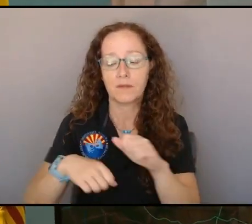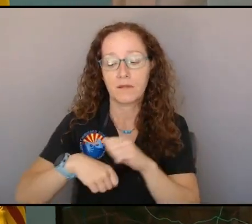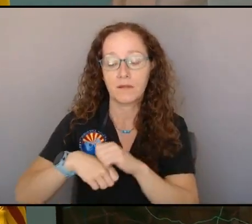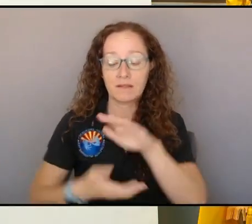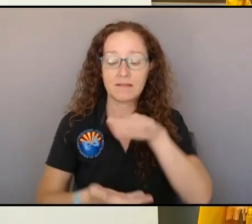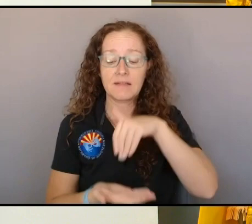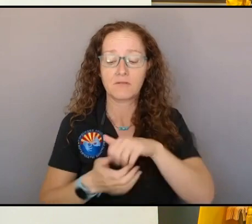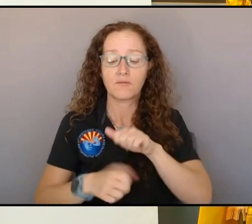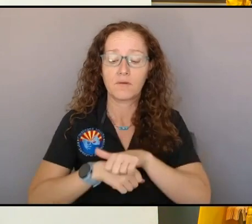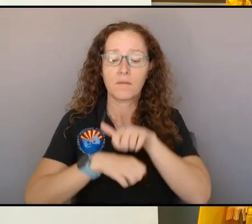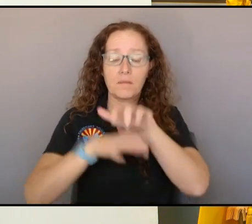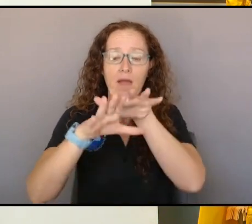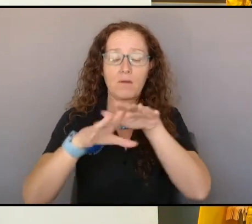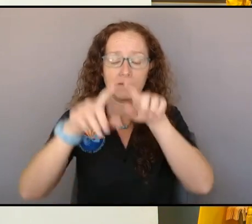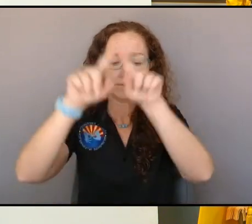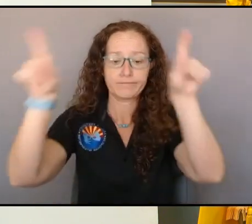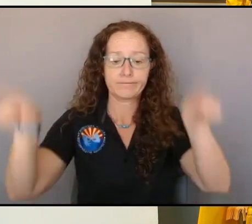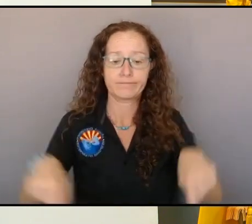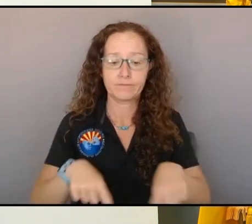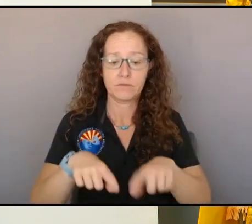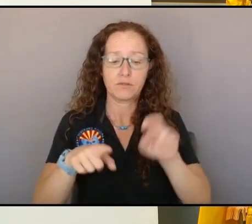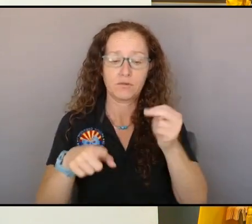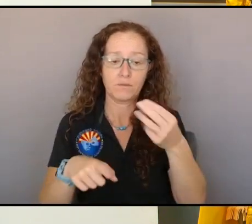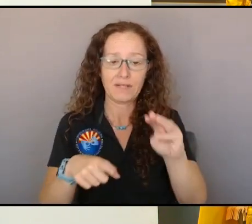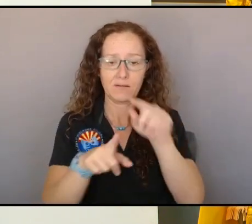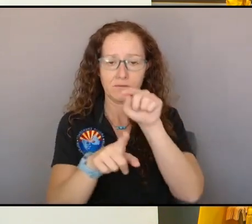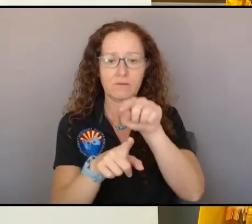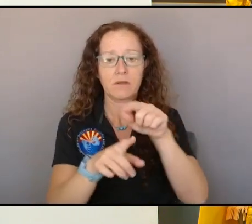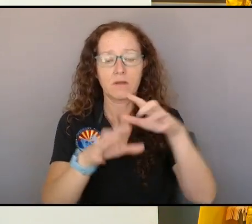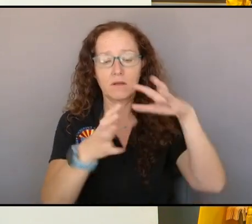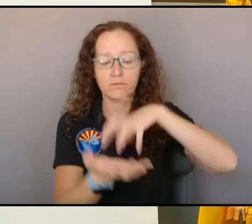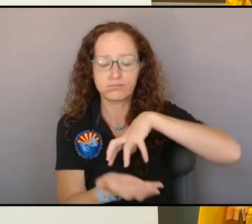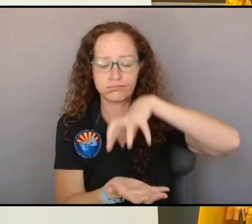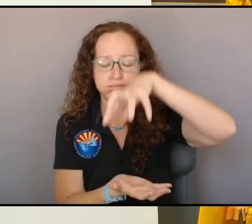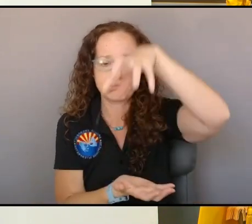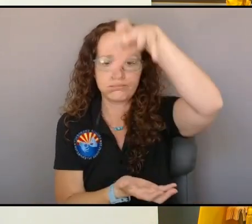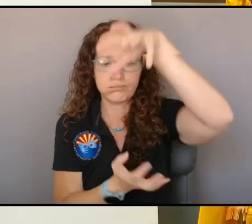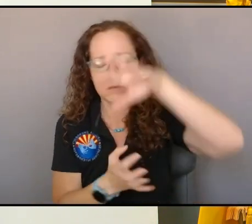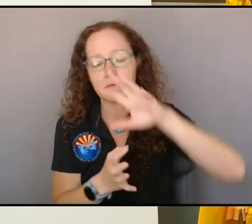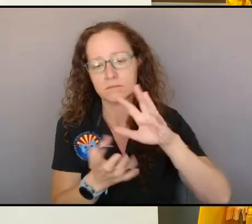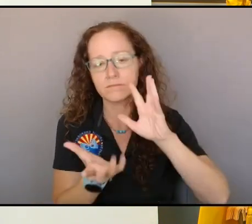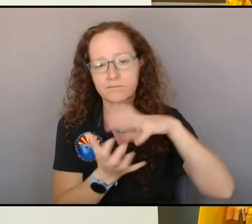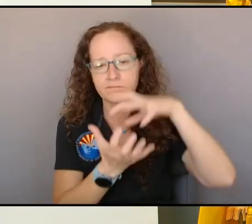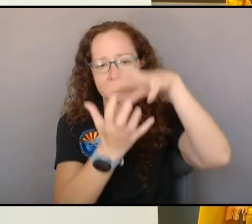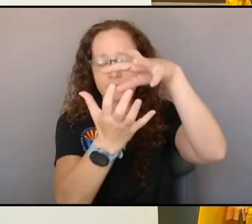were watching yesterday, you'll notice there's a lot less cloud cover than what we saw yesterday, but it still does